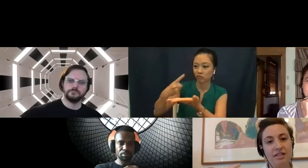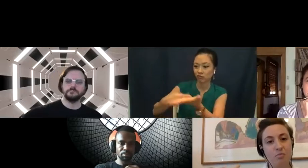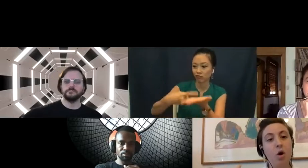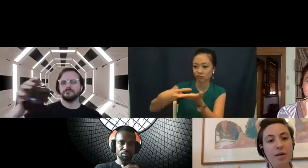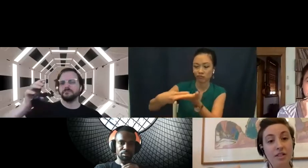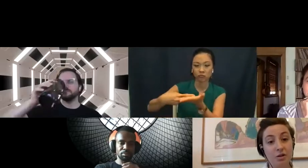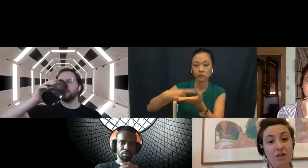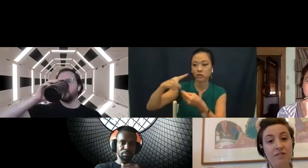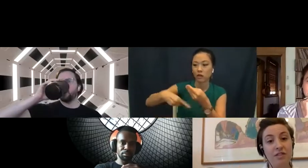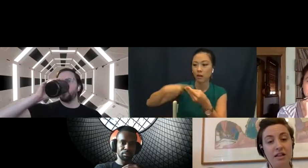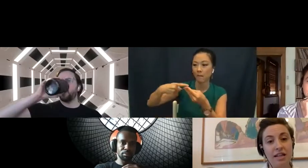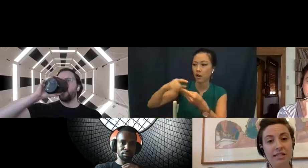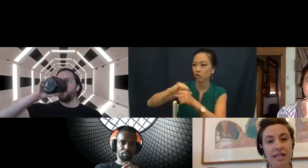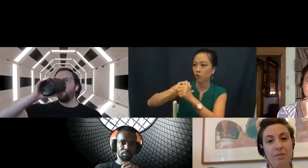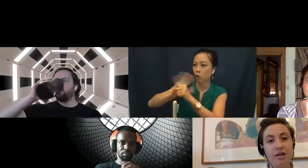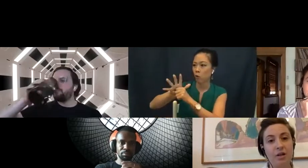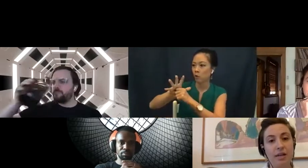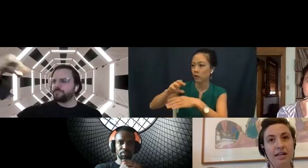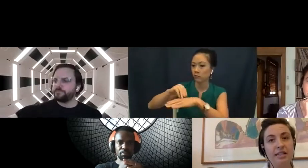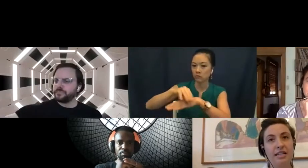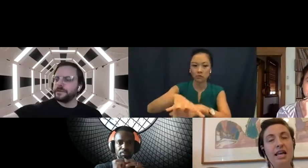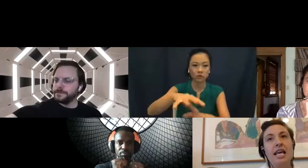this moment is shifting the landscape a little bit.